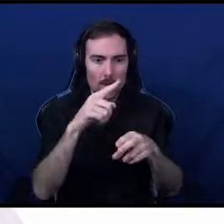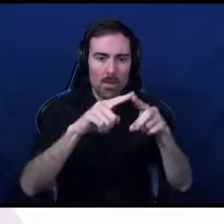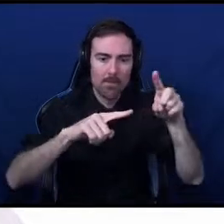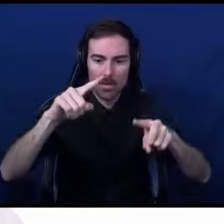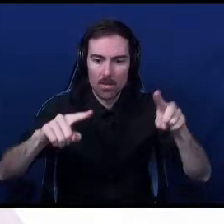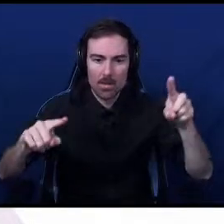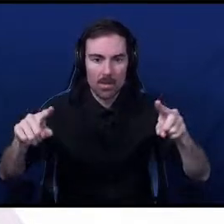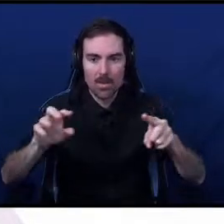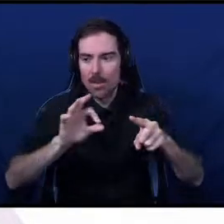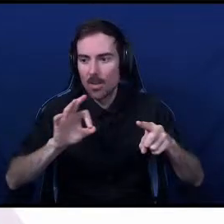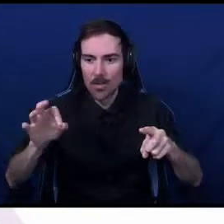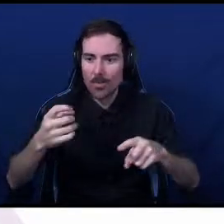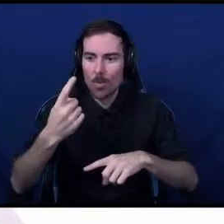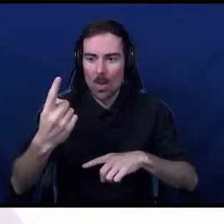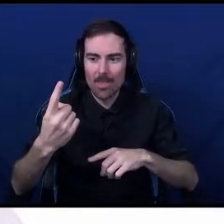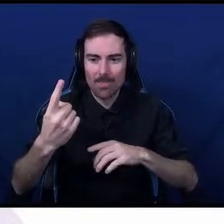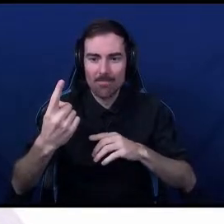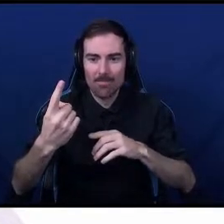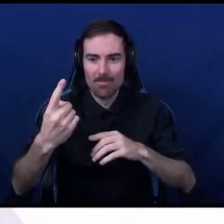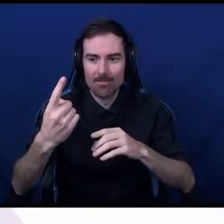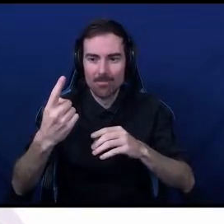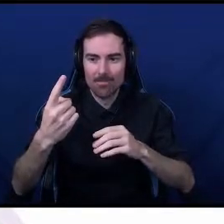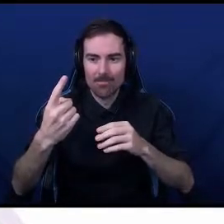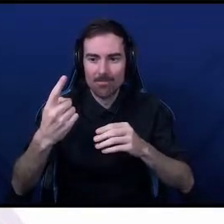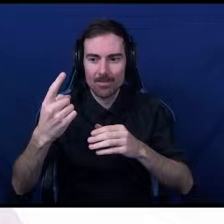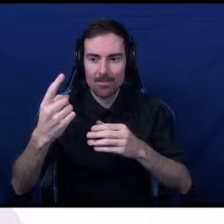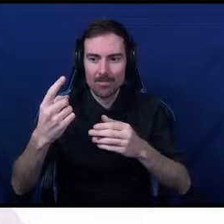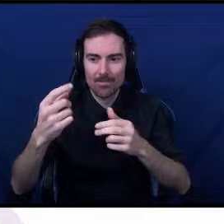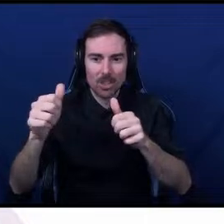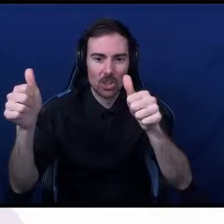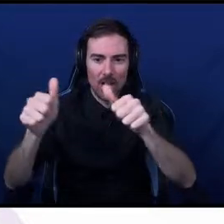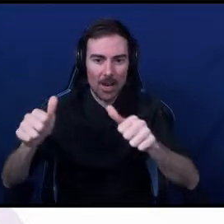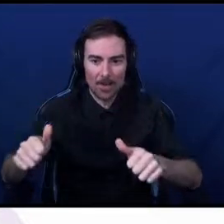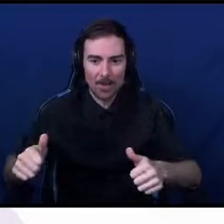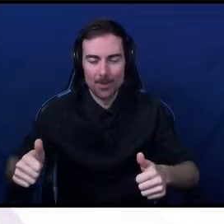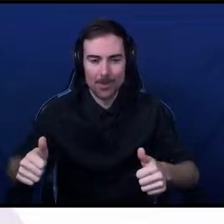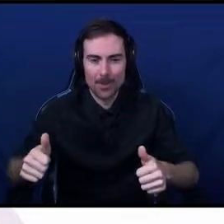one particular shape, or adding that as an afterthought kind of afterwards.